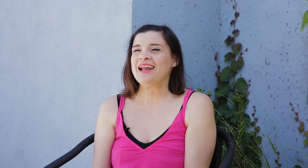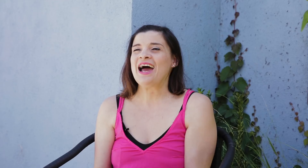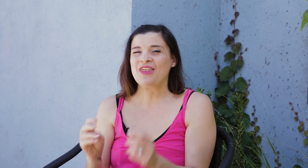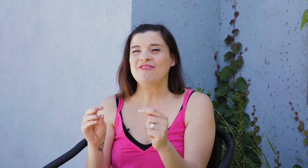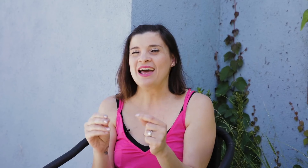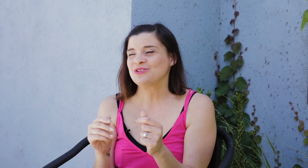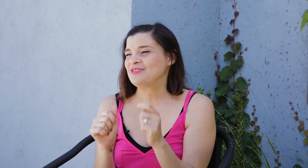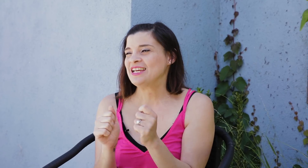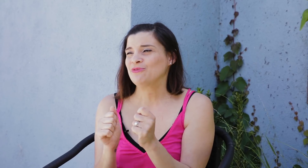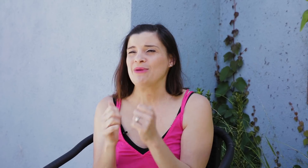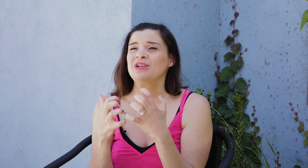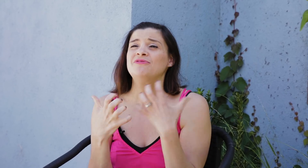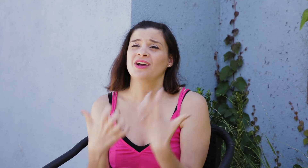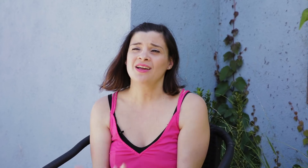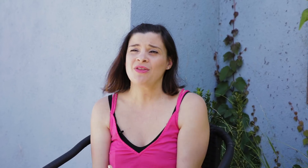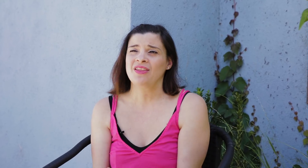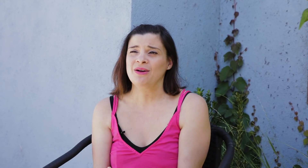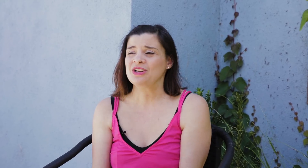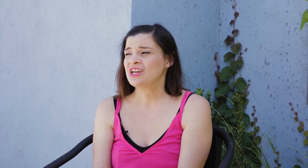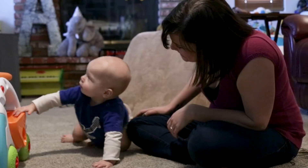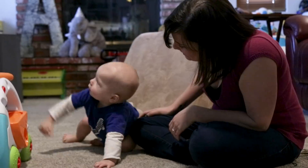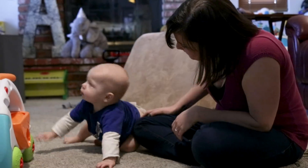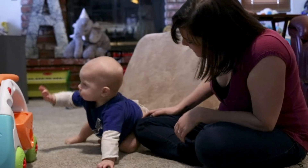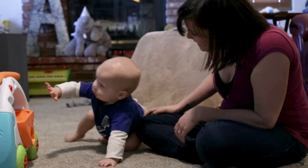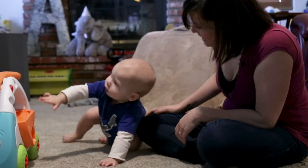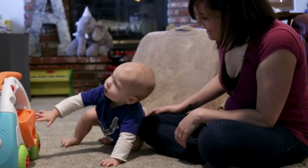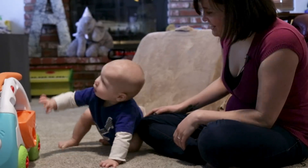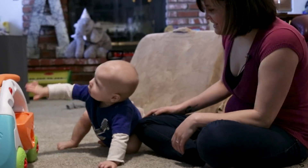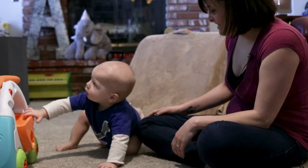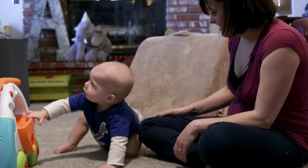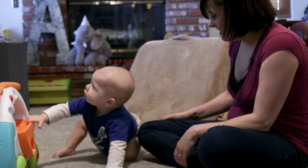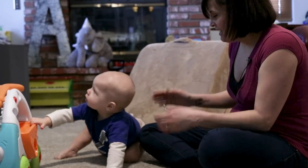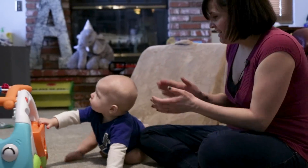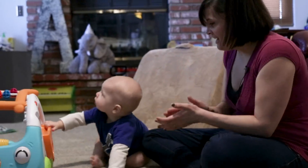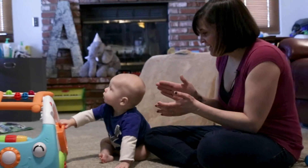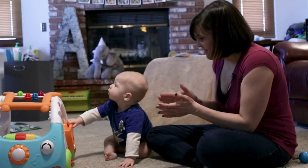And now that I've had sort of a taste for it, I'm really falling in love with the language. I feel like this is something that's gonna bond us,